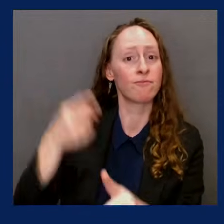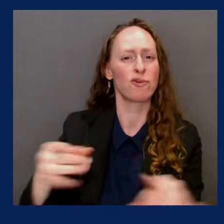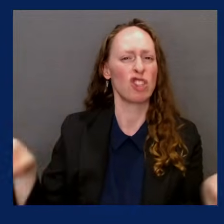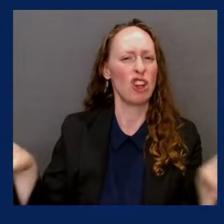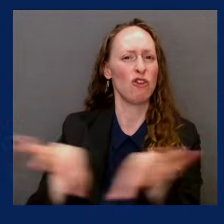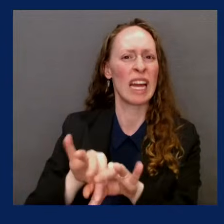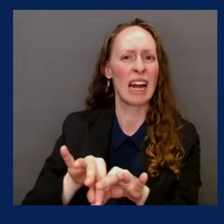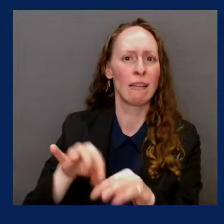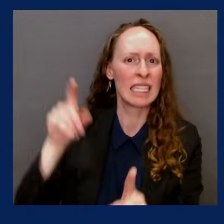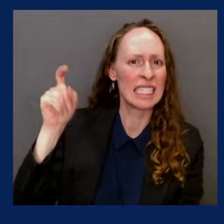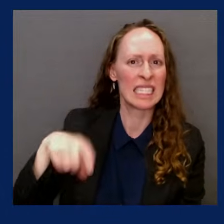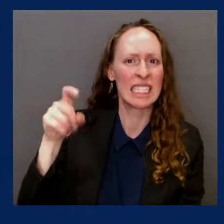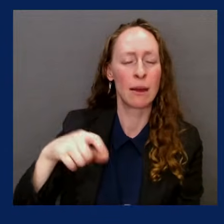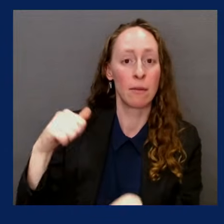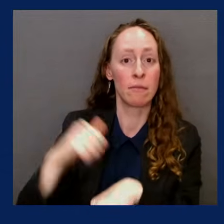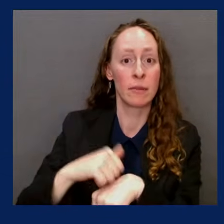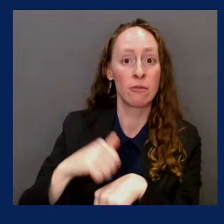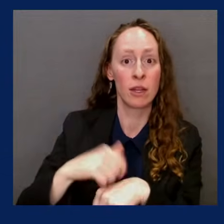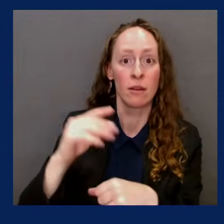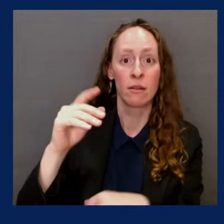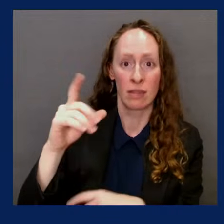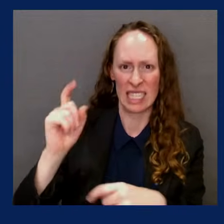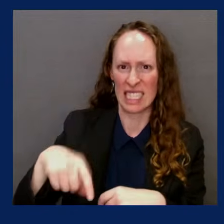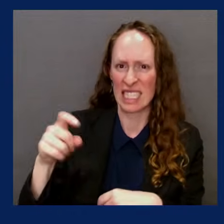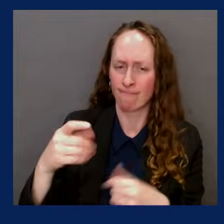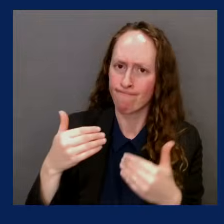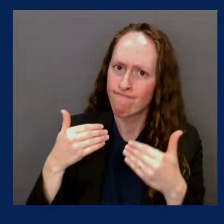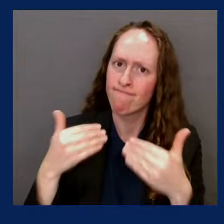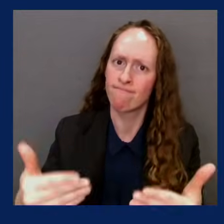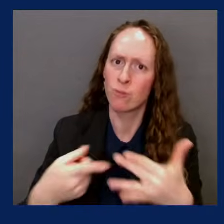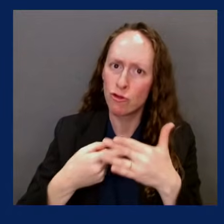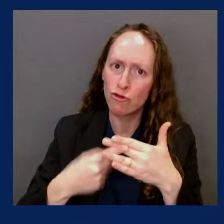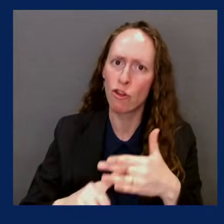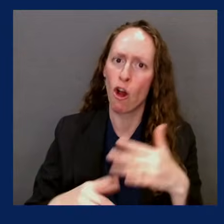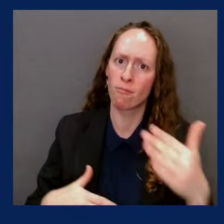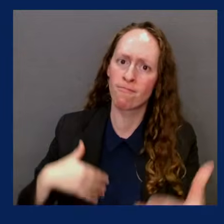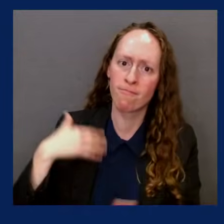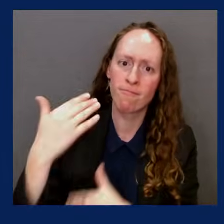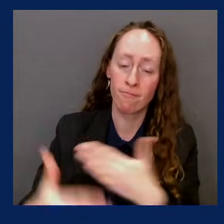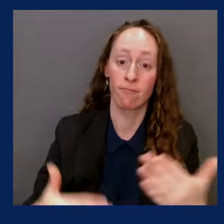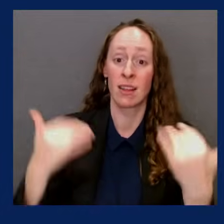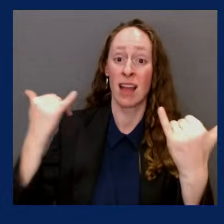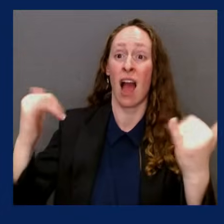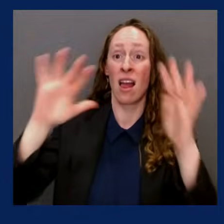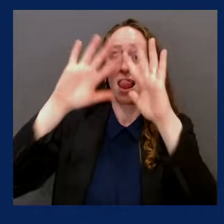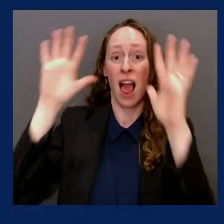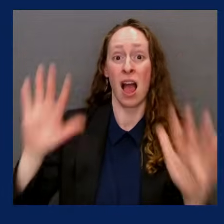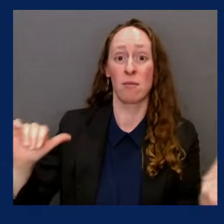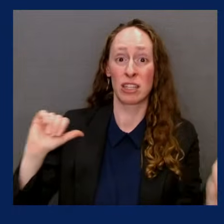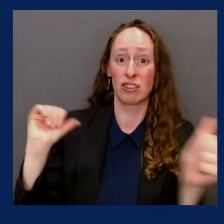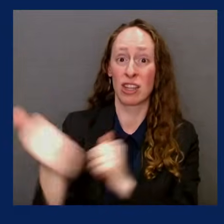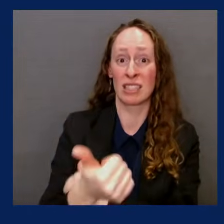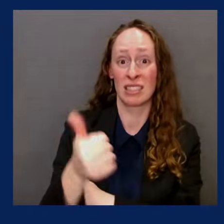becomes a third pillar of our alliance, alongside our security cooperation through ANZUS